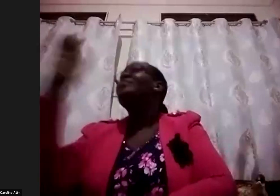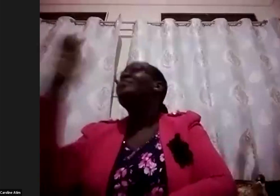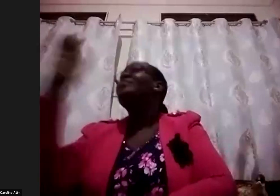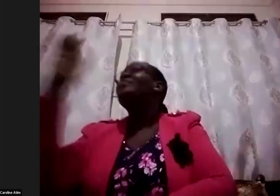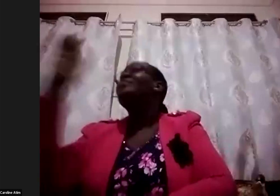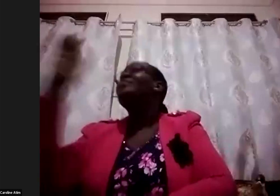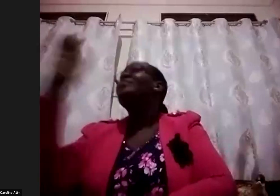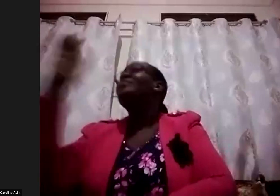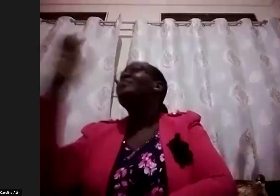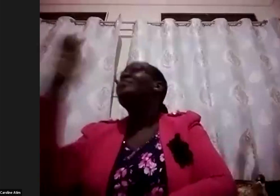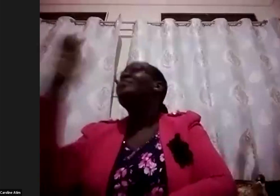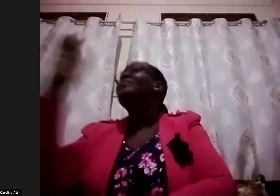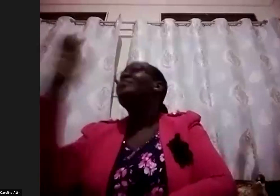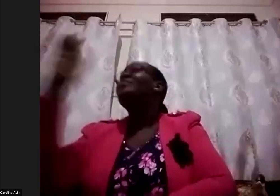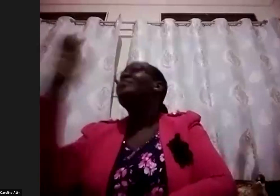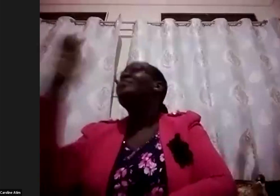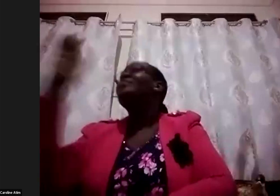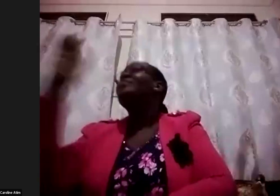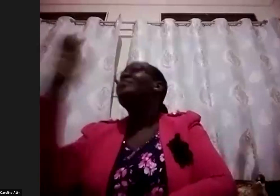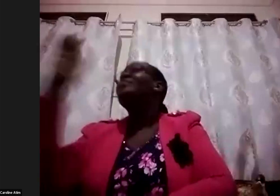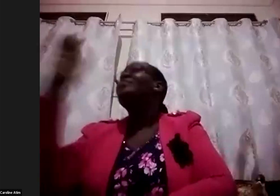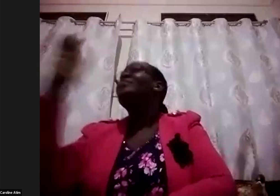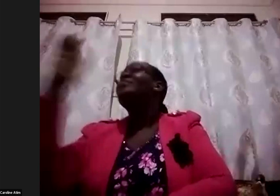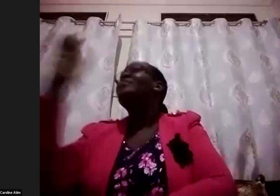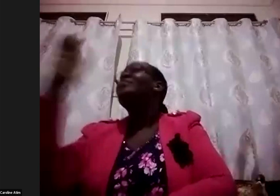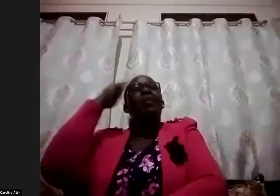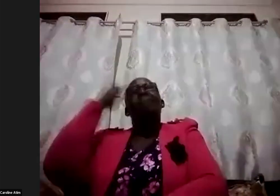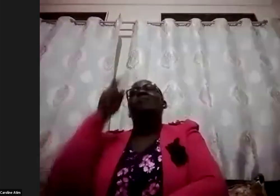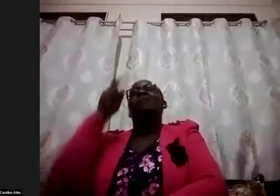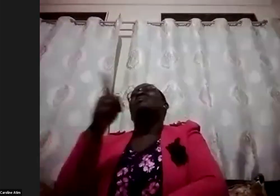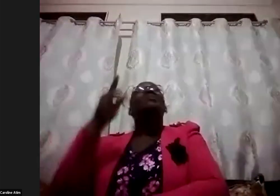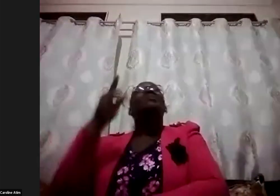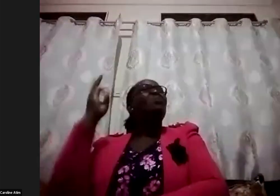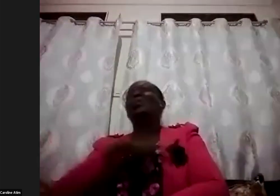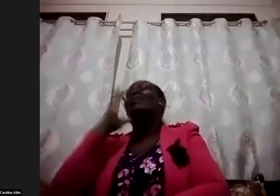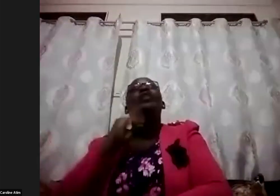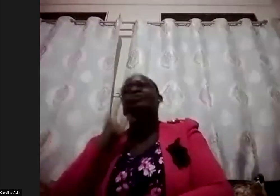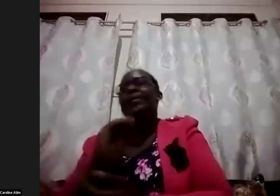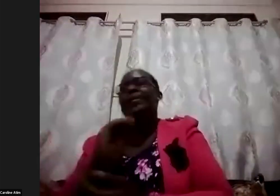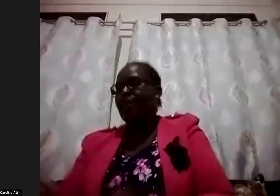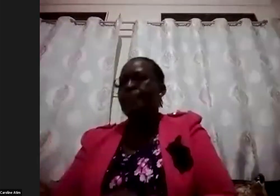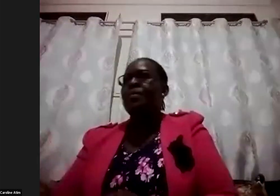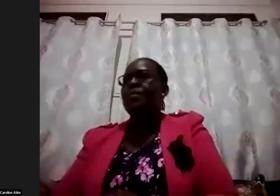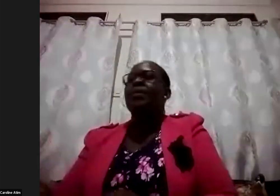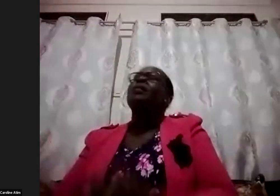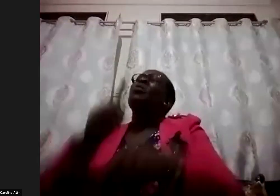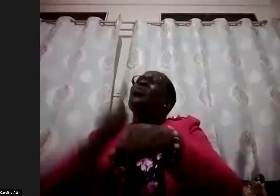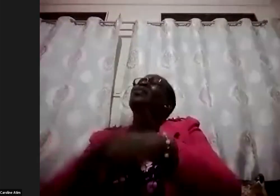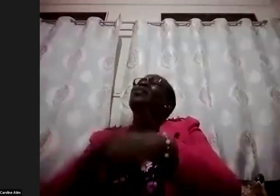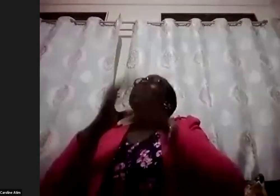them even -- I had -- I remember very well it was the worst experience I had. Because